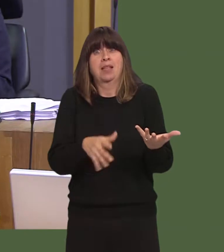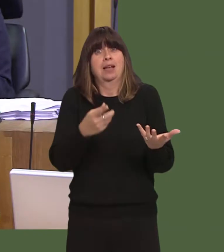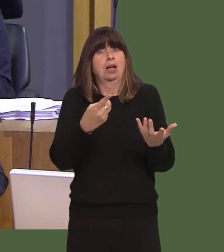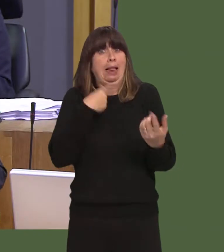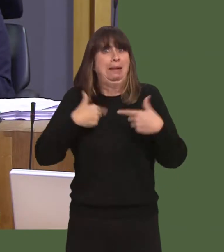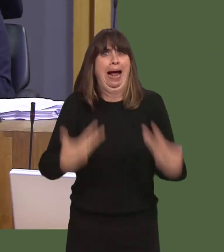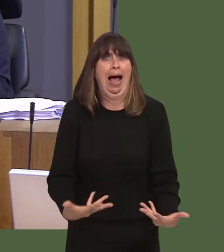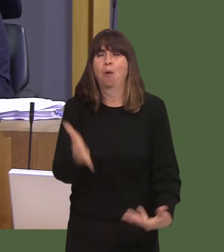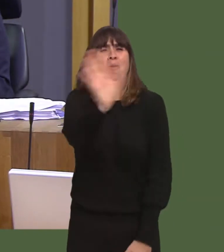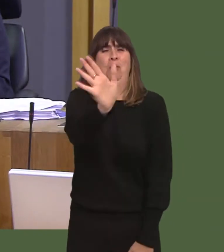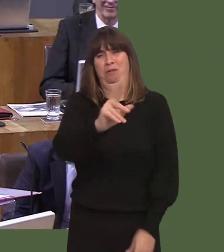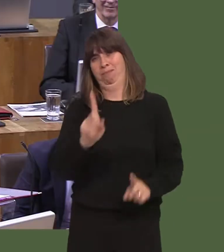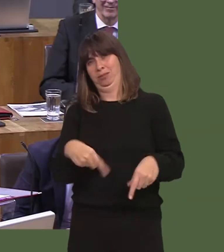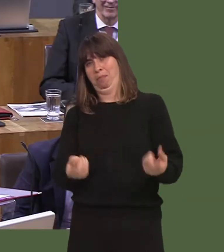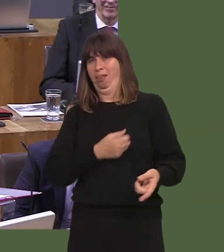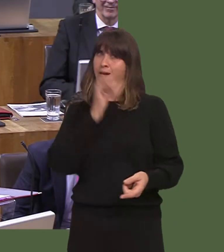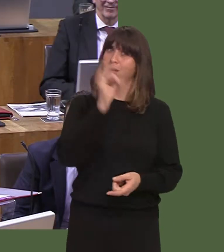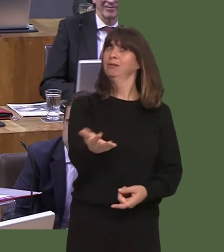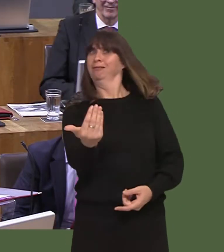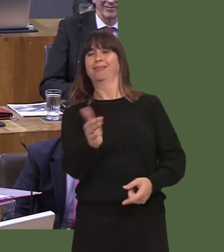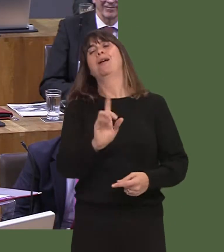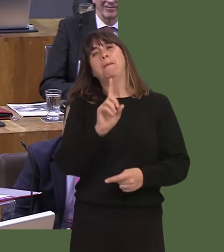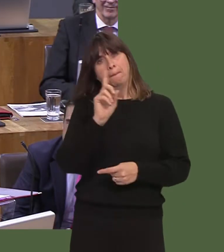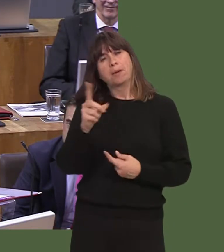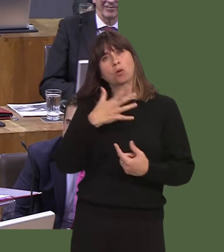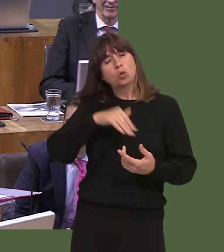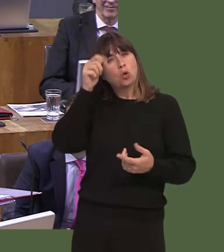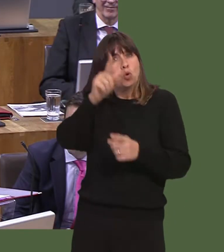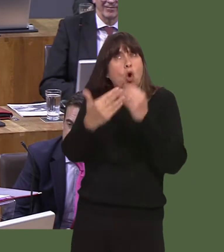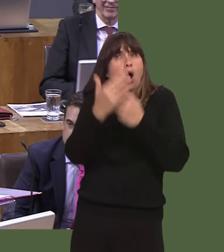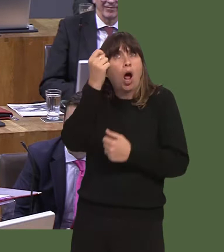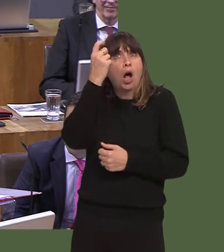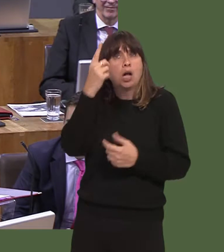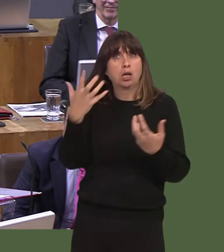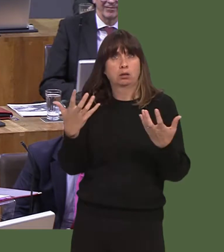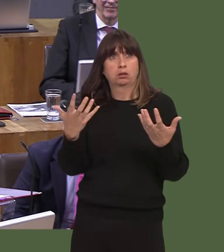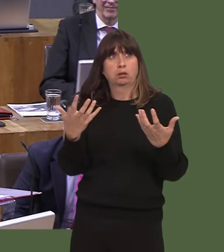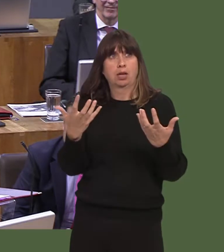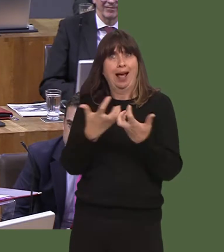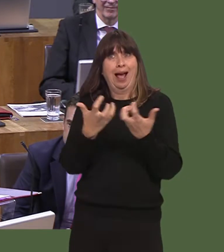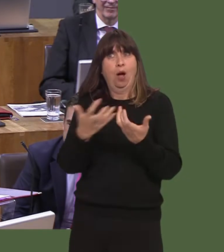has been done in order to make sure that his new proposals would plug what would be a very substantial gap.